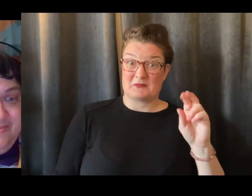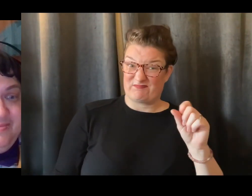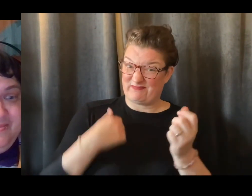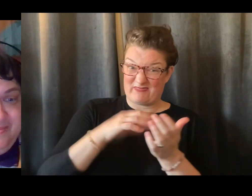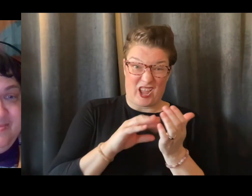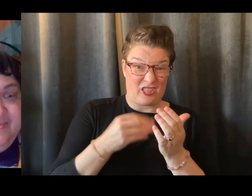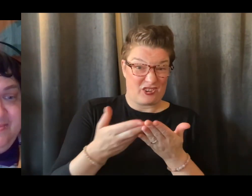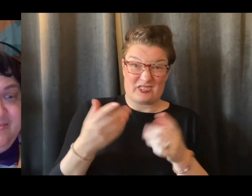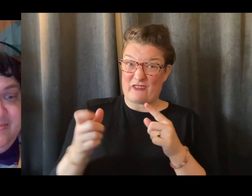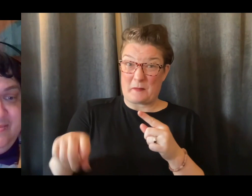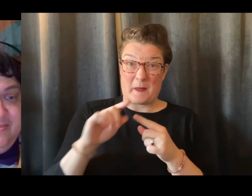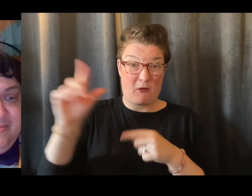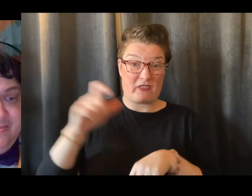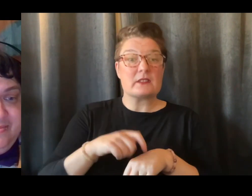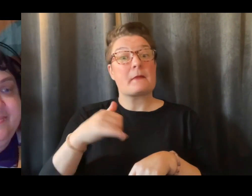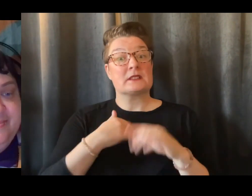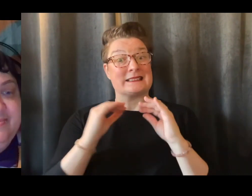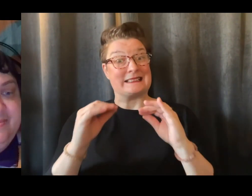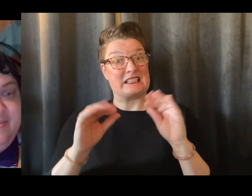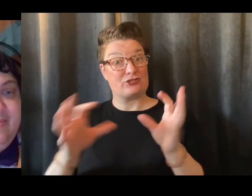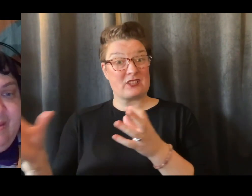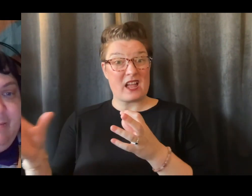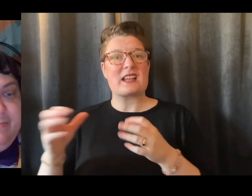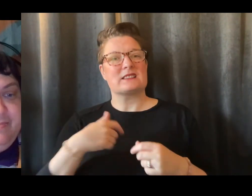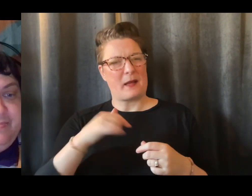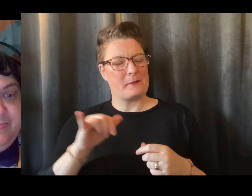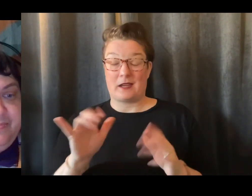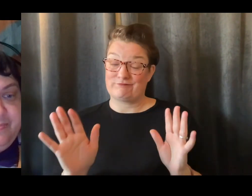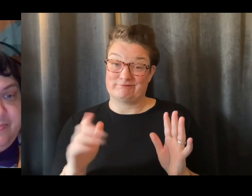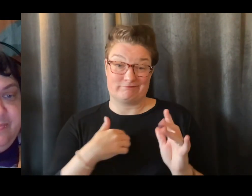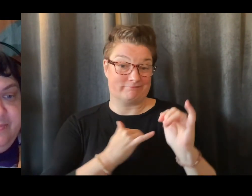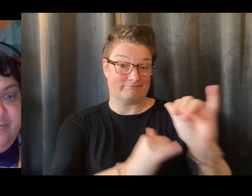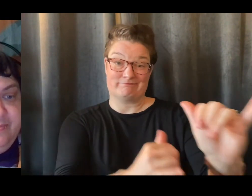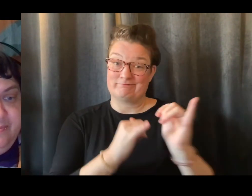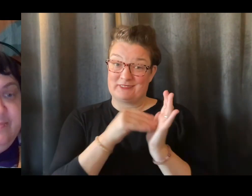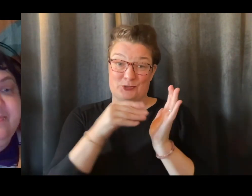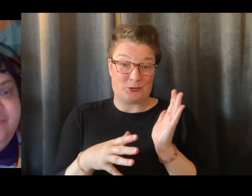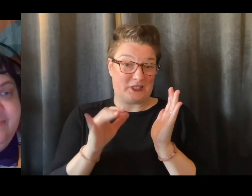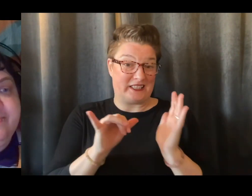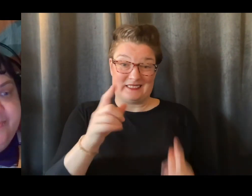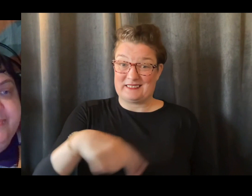I'm like, oh, I am just as much a student here as a teacher Nomy: mm-hmm. Mm-hmm. Rebekah: ...for the other people.